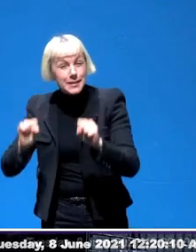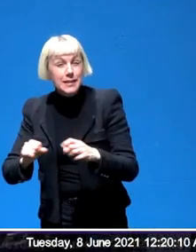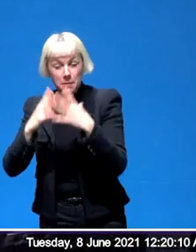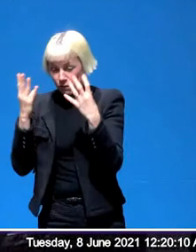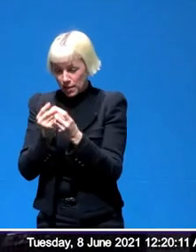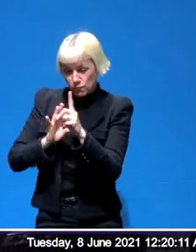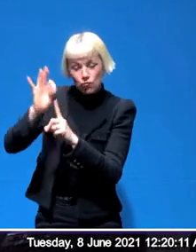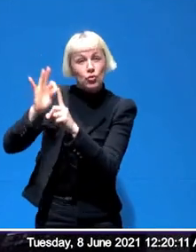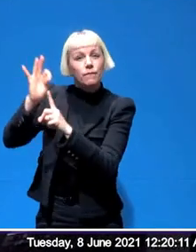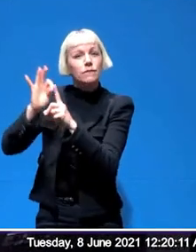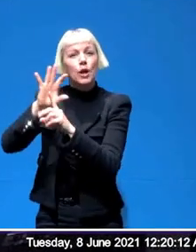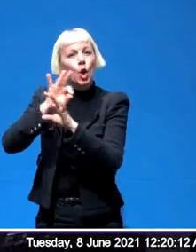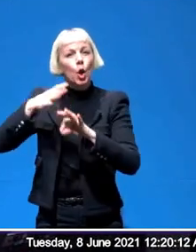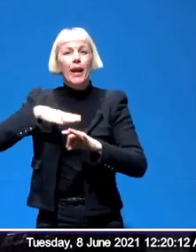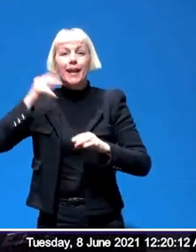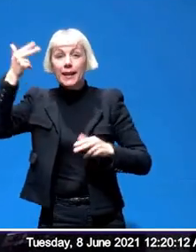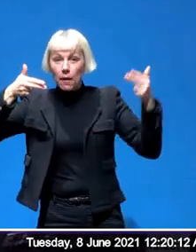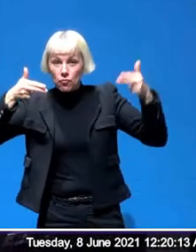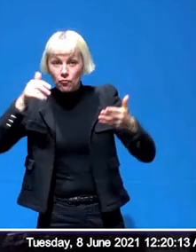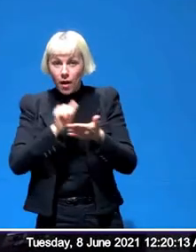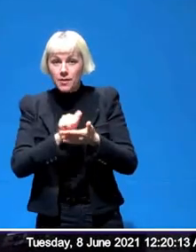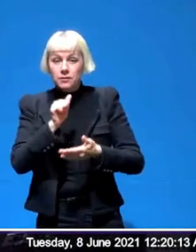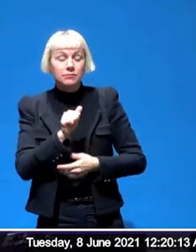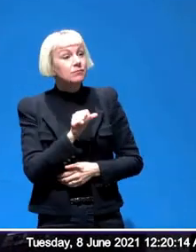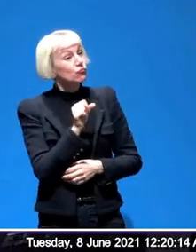And I can guarantee you that Daniel will never go into another